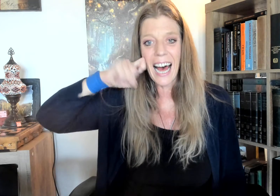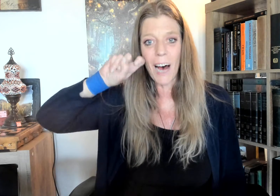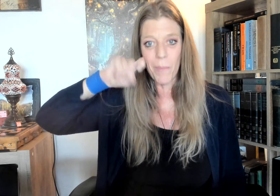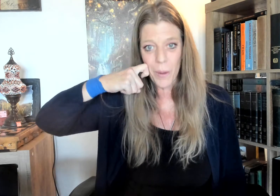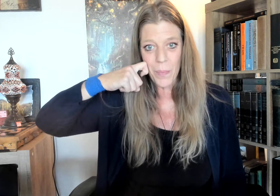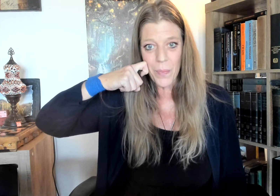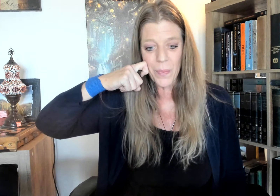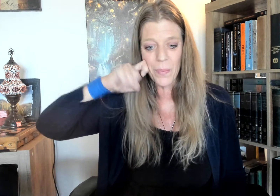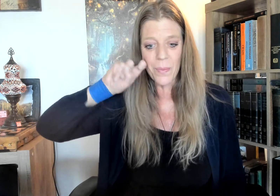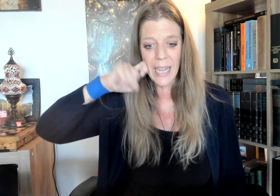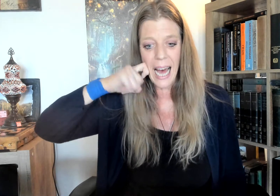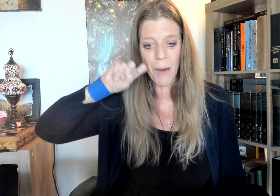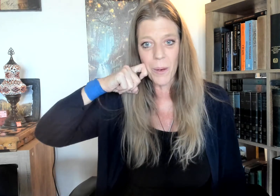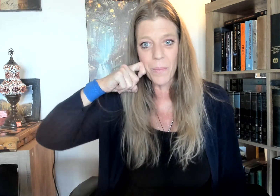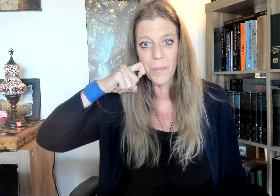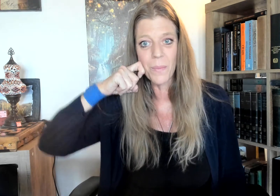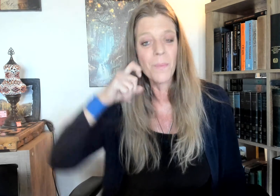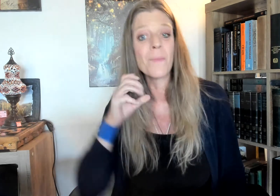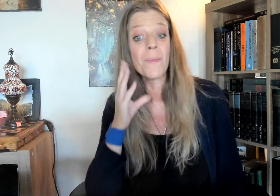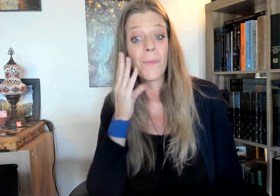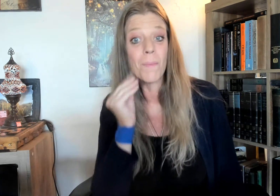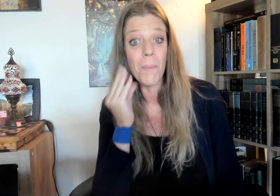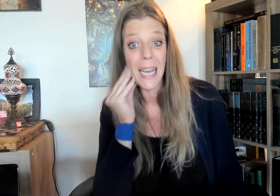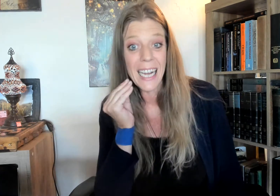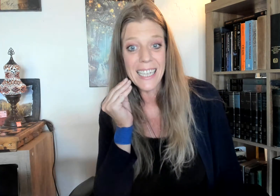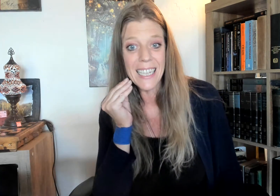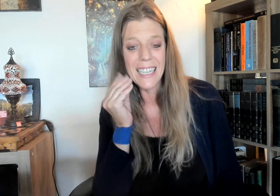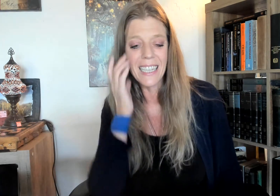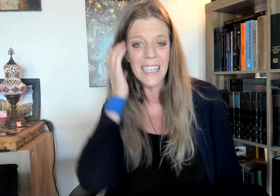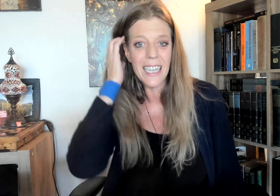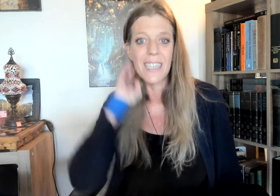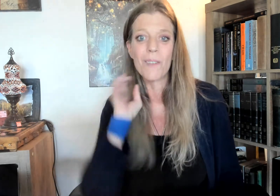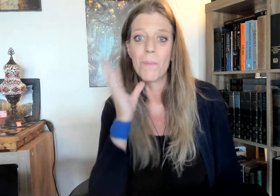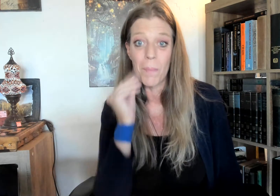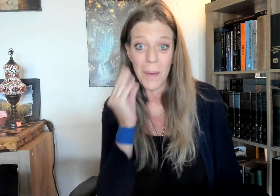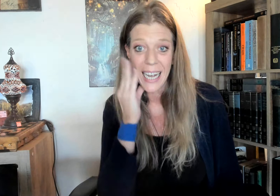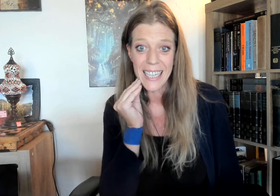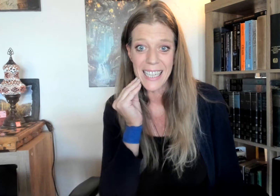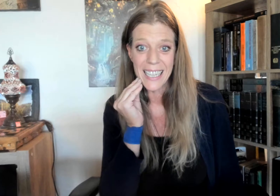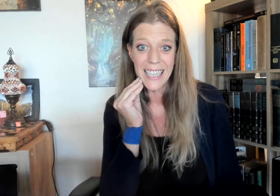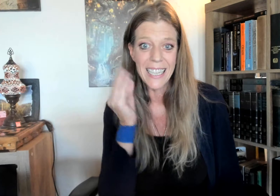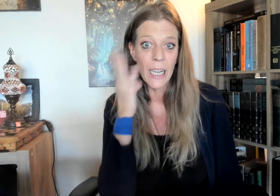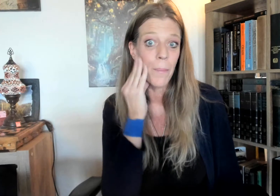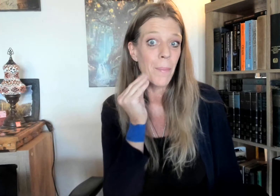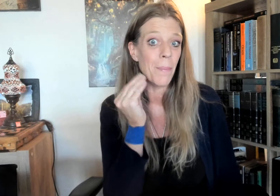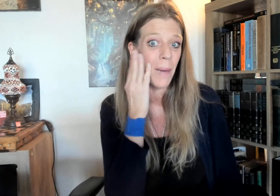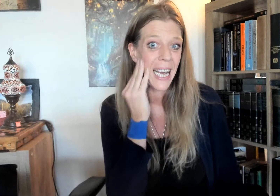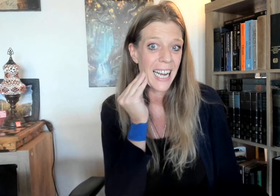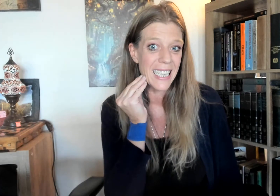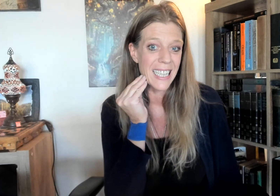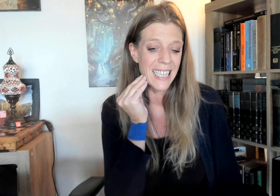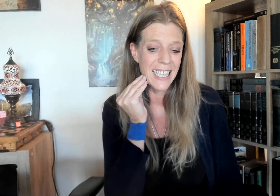APPLE. APPLE. PEACH. PEACH. PEACH.